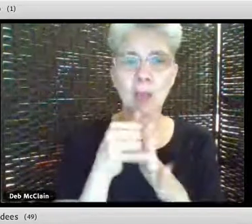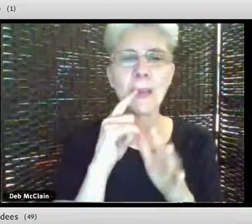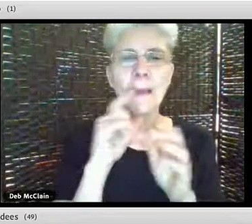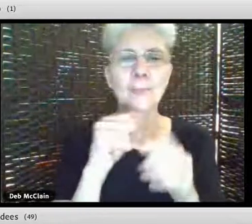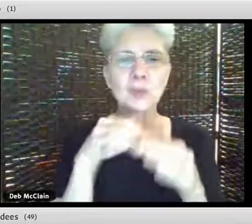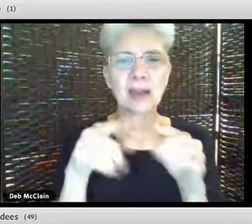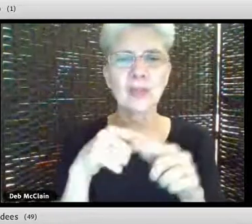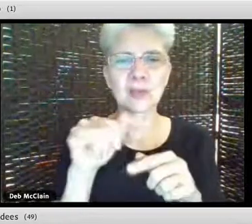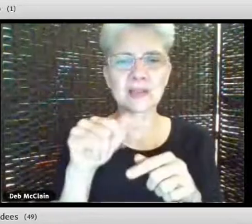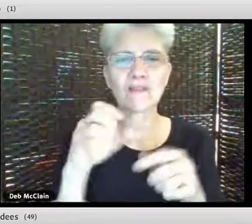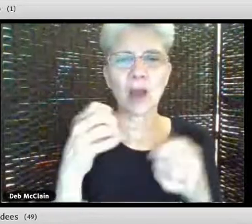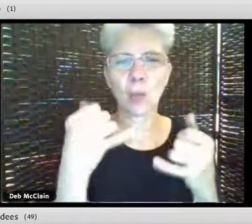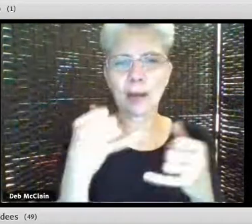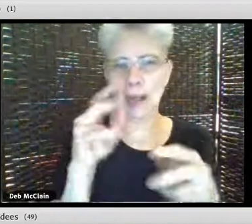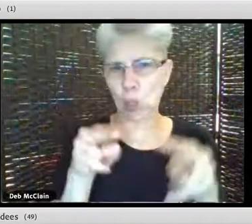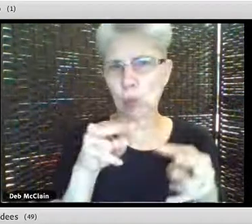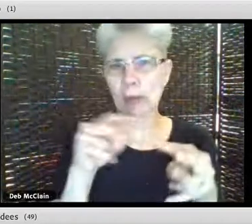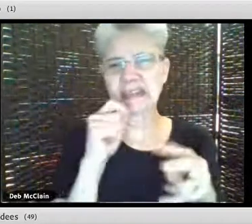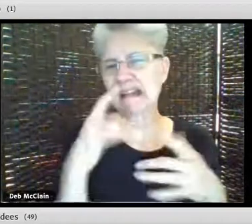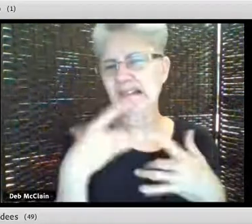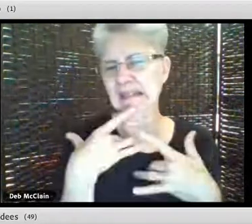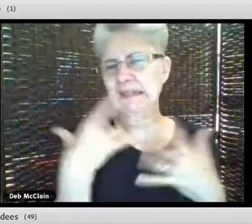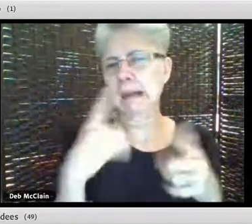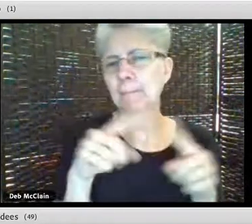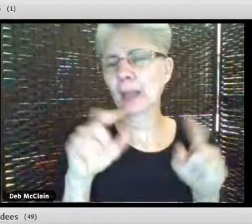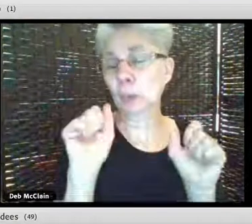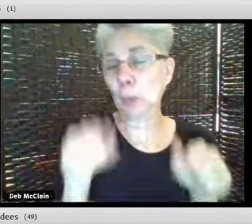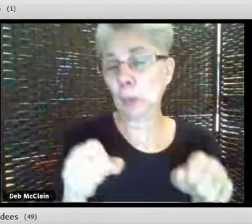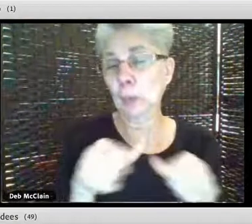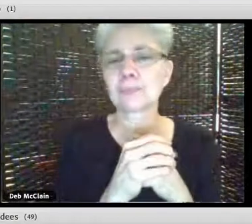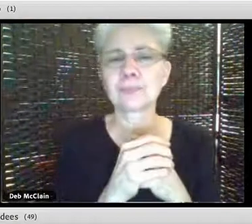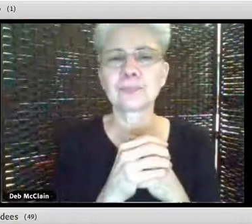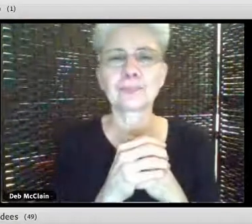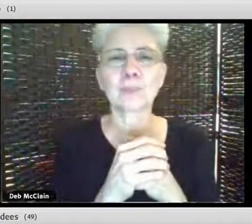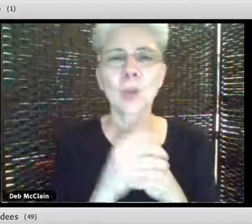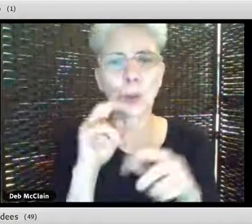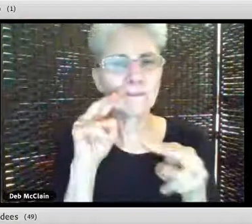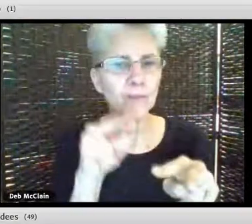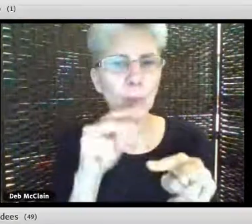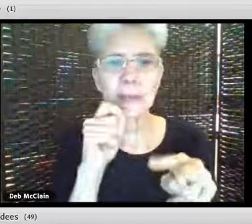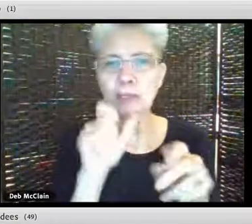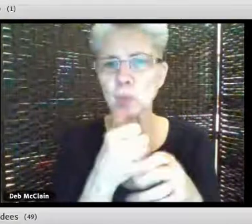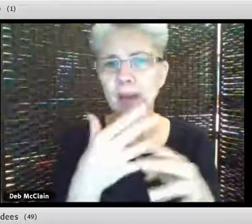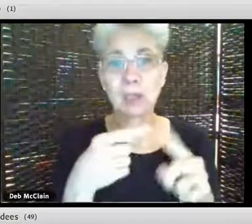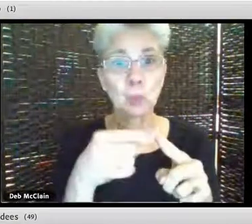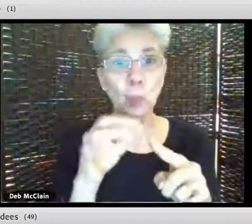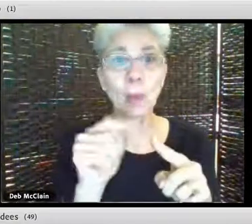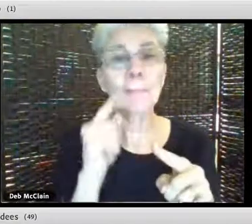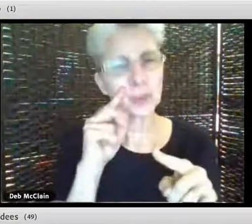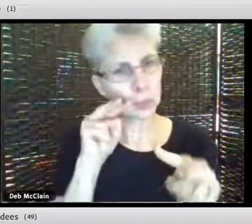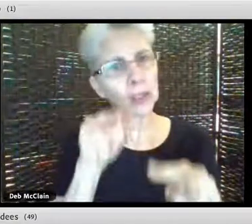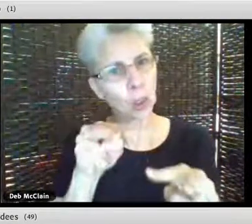this file right now and look at it. It's not very exciting, but you could. You can view it. You can't do anything to it, but you could look at it.